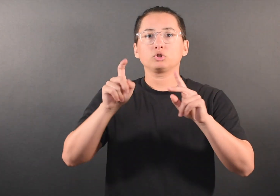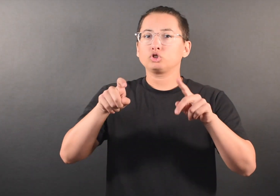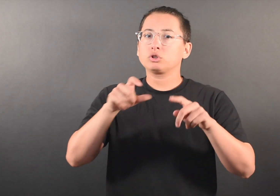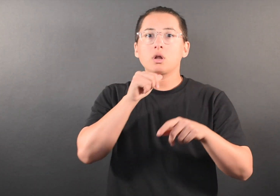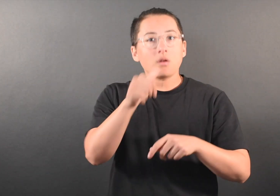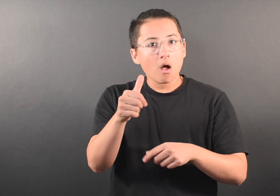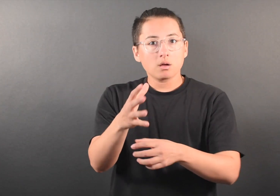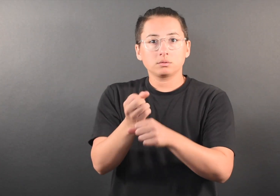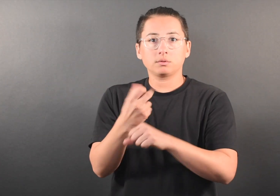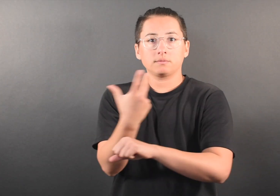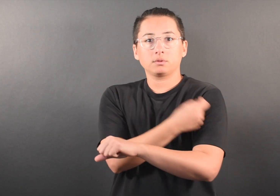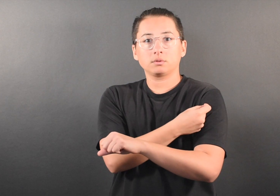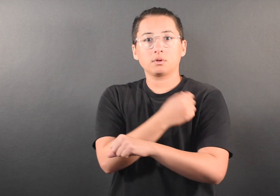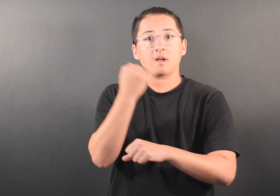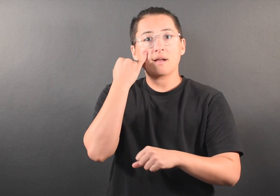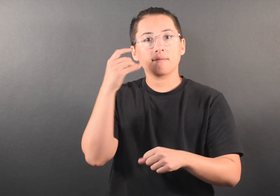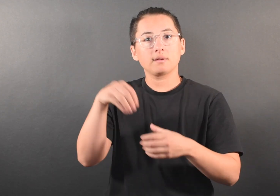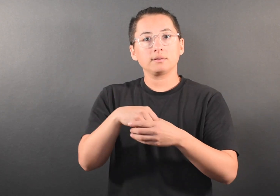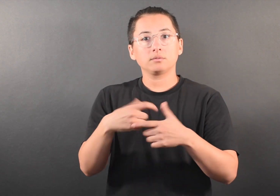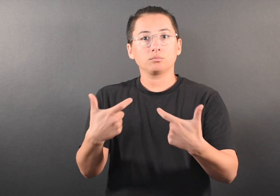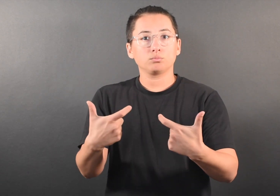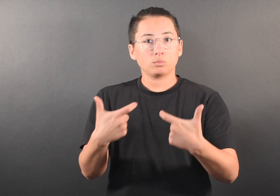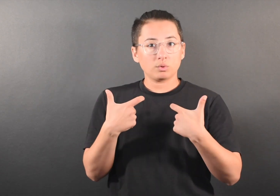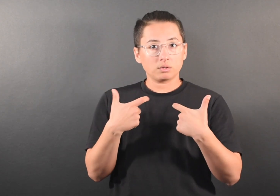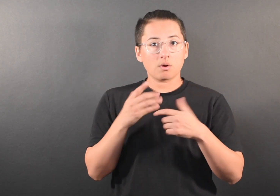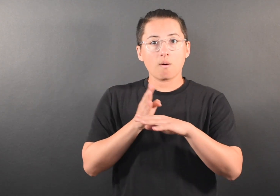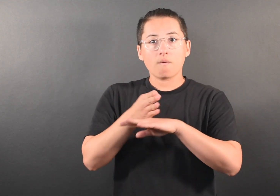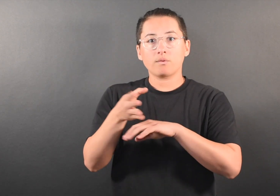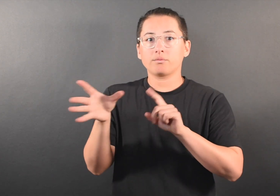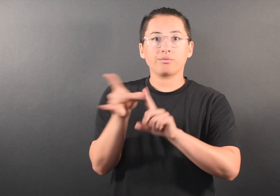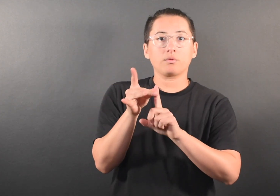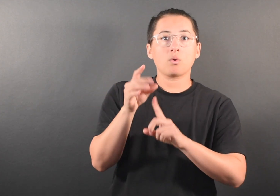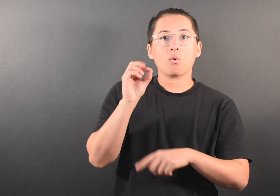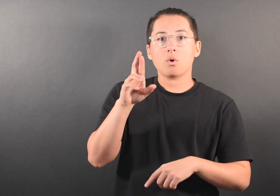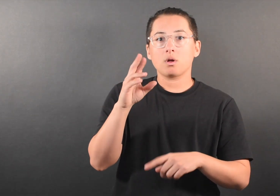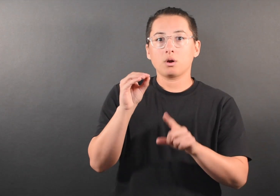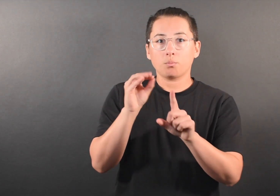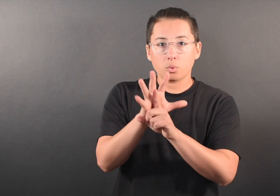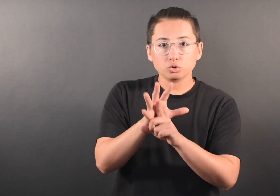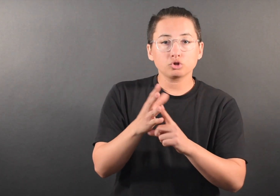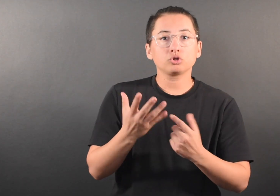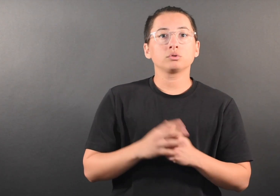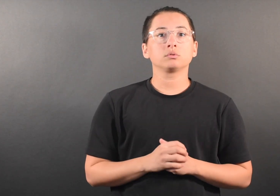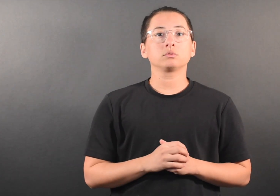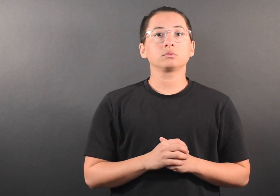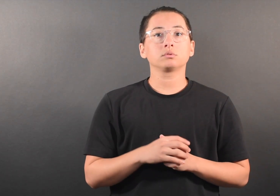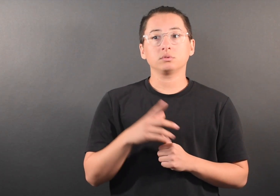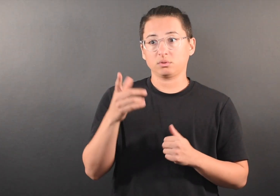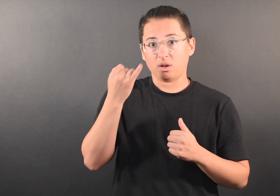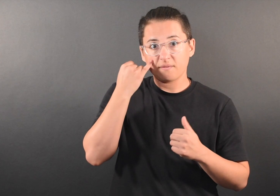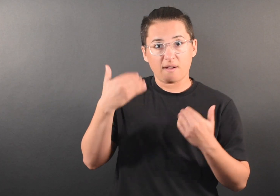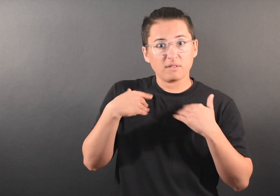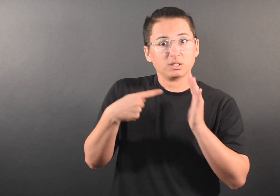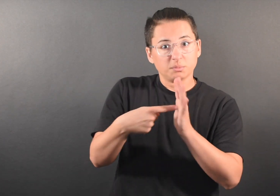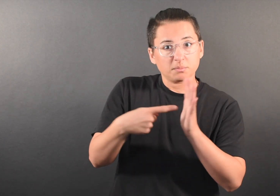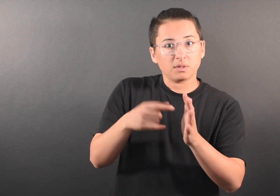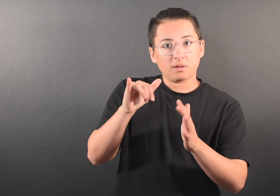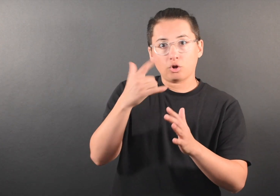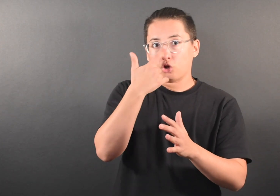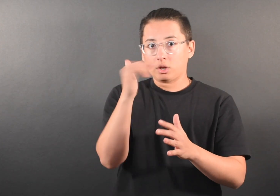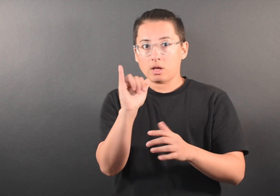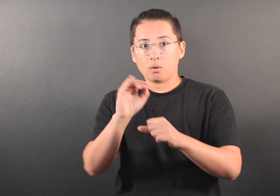People should not get vaccinated if in quarantine after exposure or if they have COVID-19 symptoms.